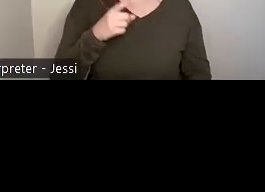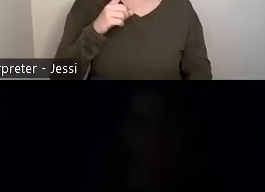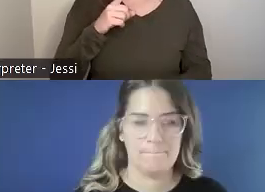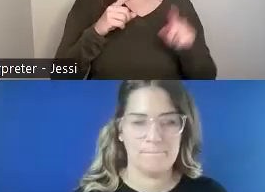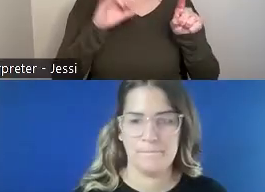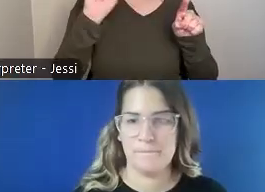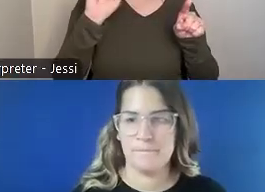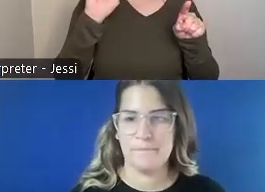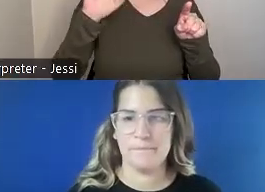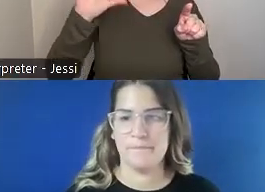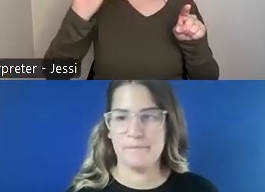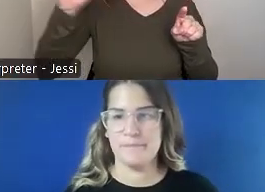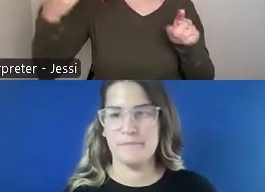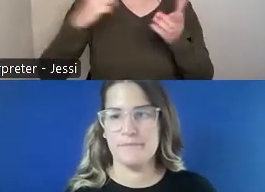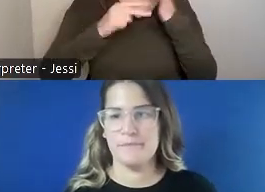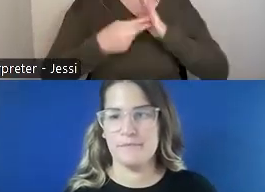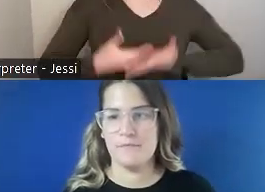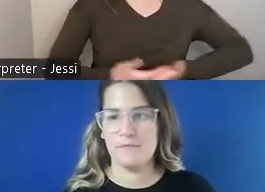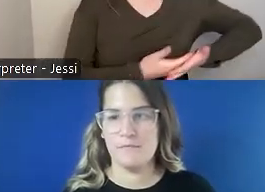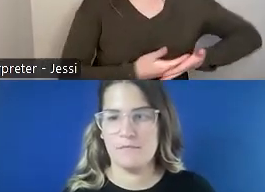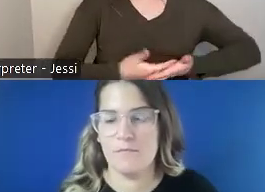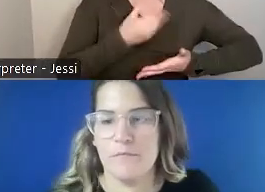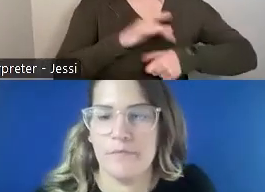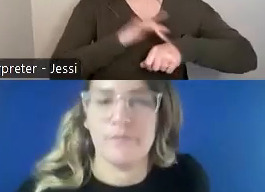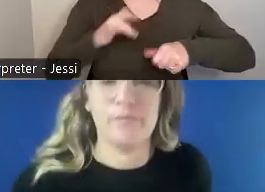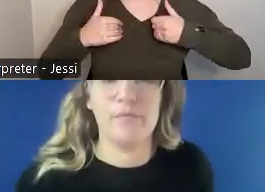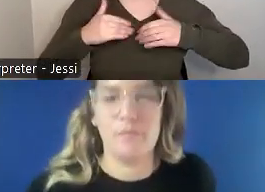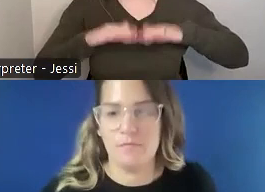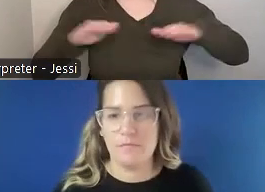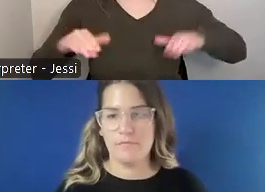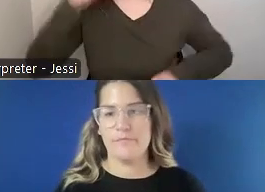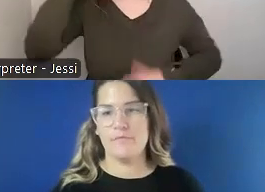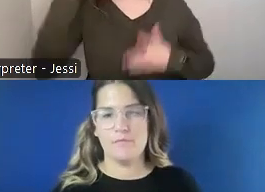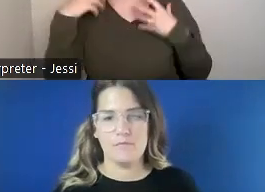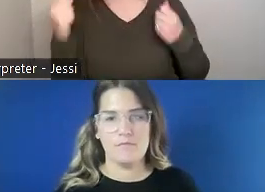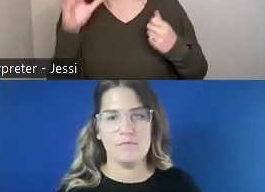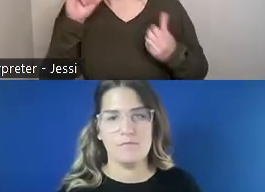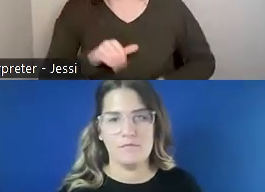mental health approaches those approaches that are informed and reflect on infant mental health